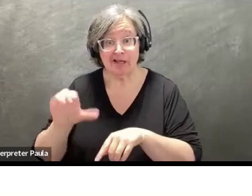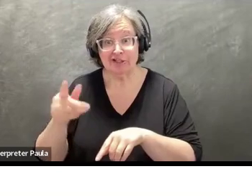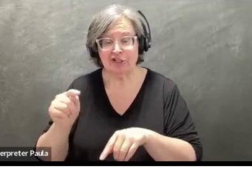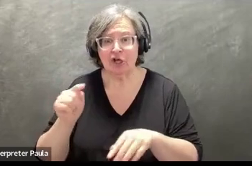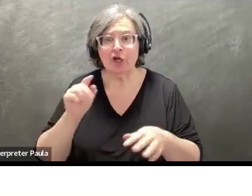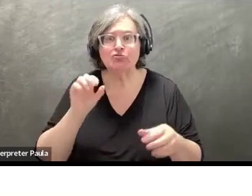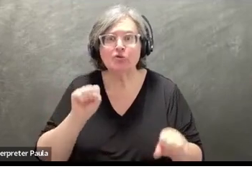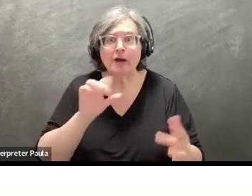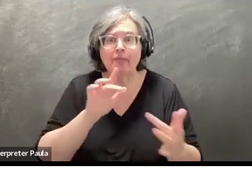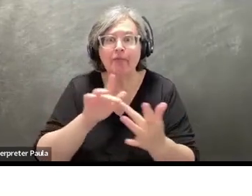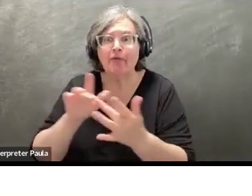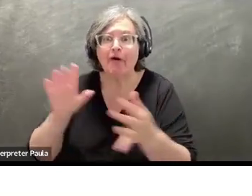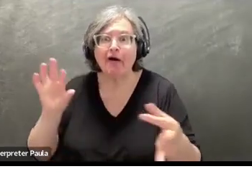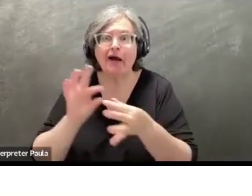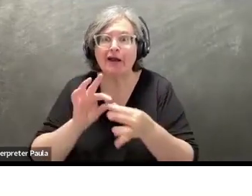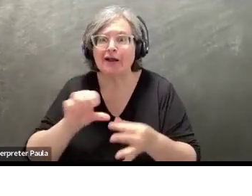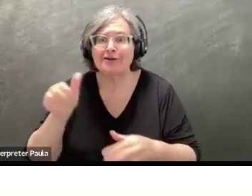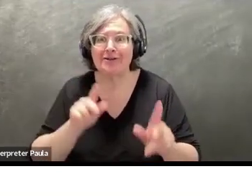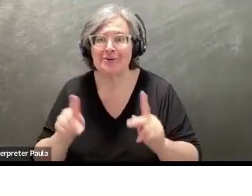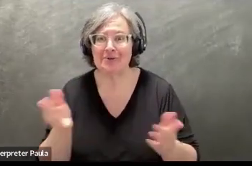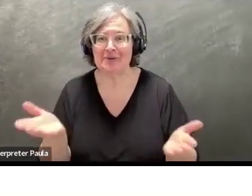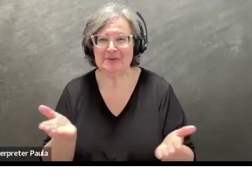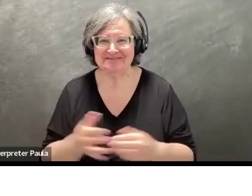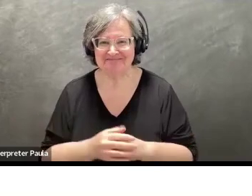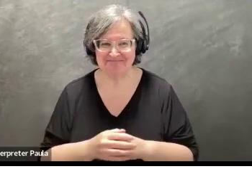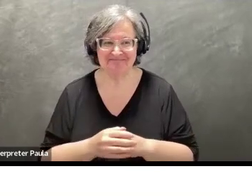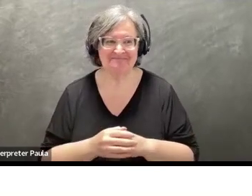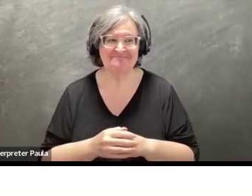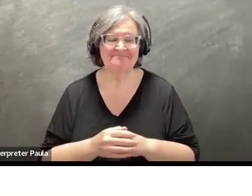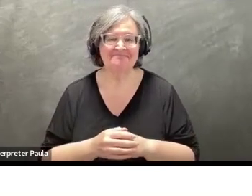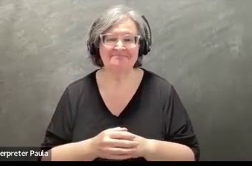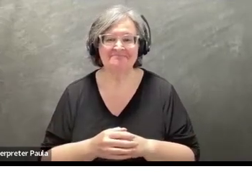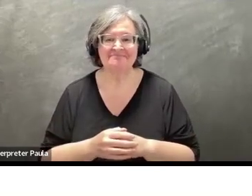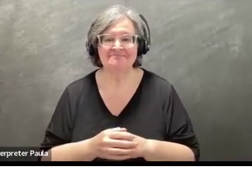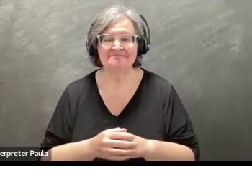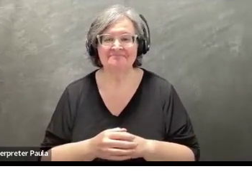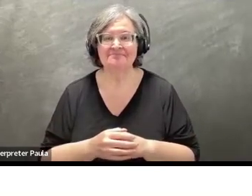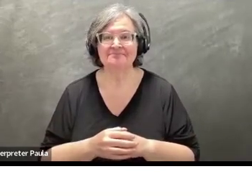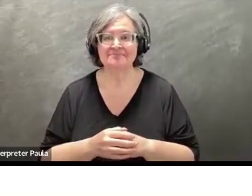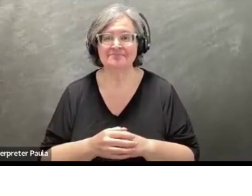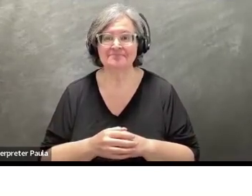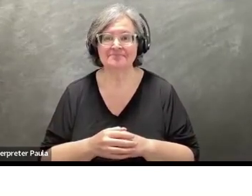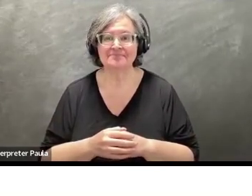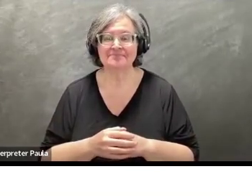people who have joined today, we'd like to share with you some